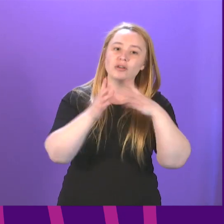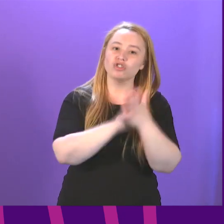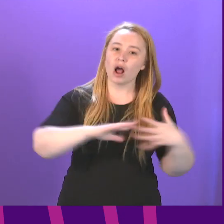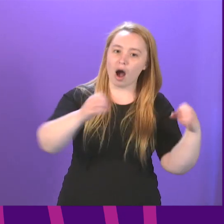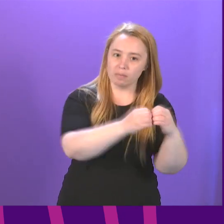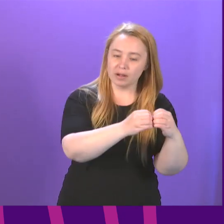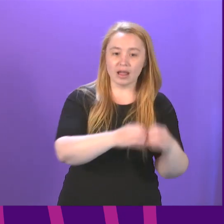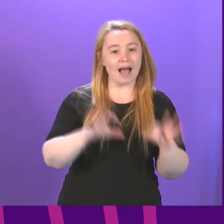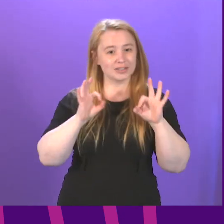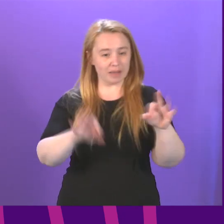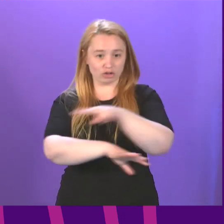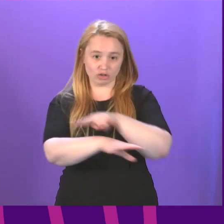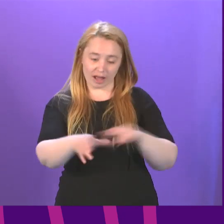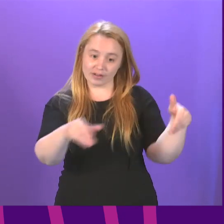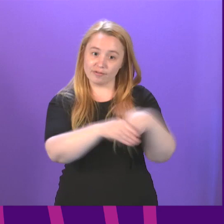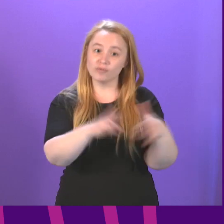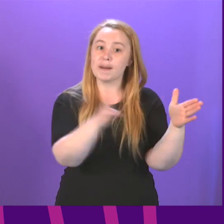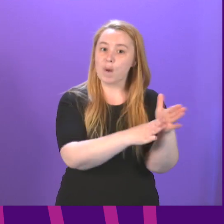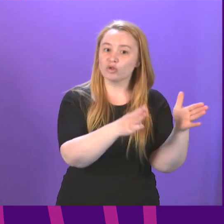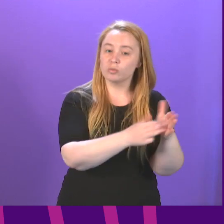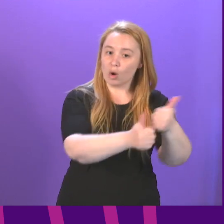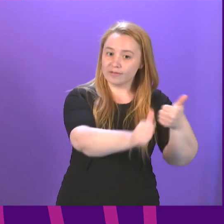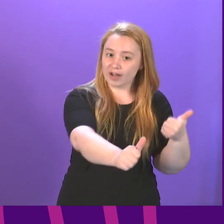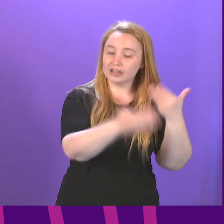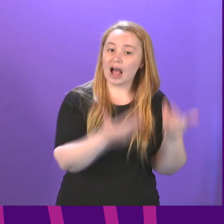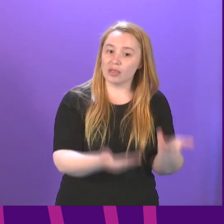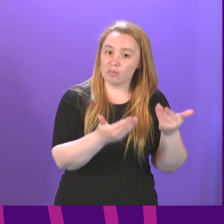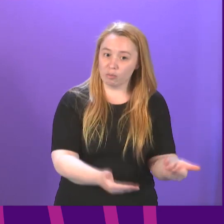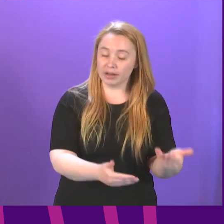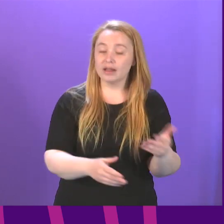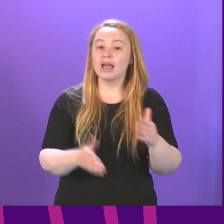staff involved in work at Mossmorran. In response to the peer review, it has committed to